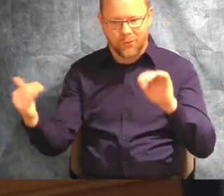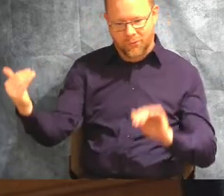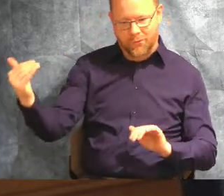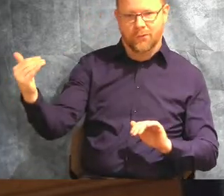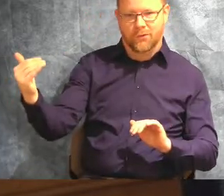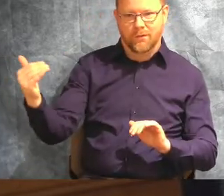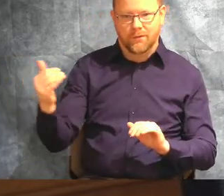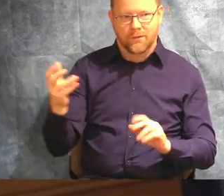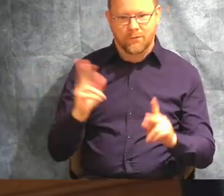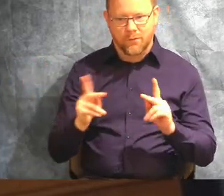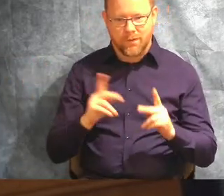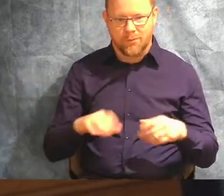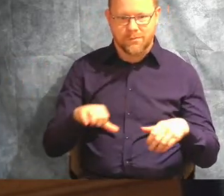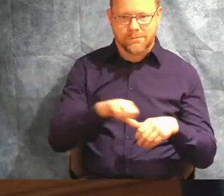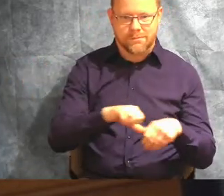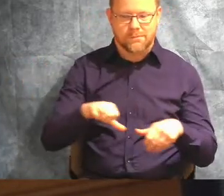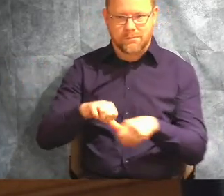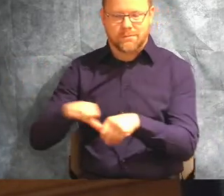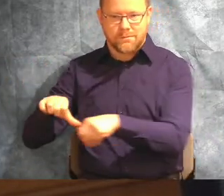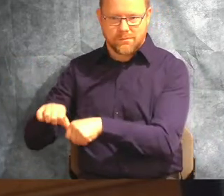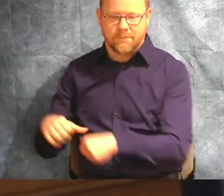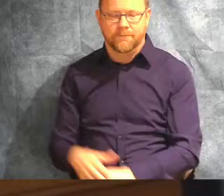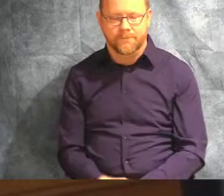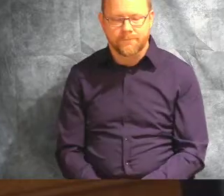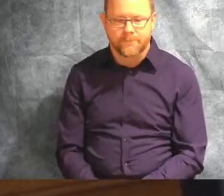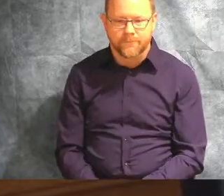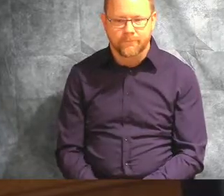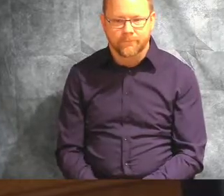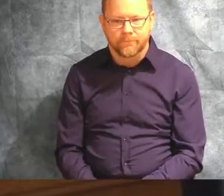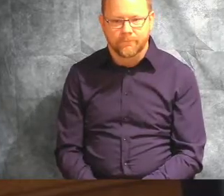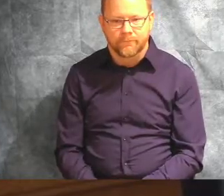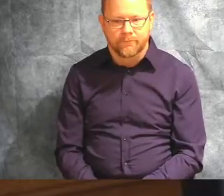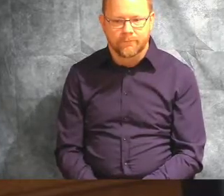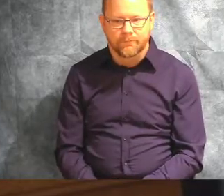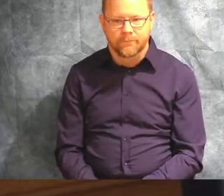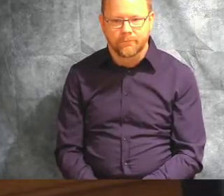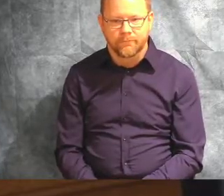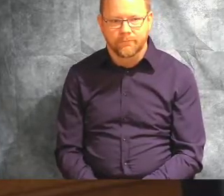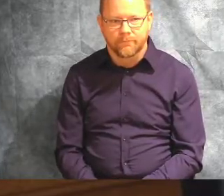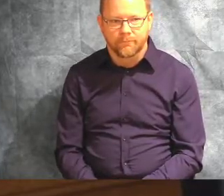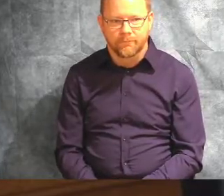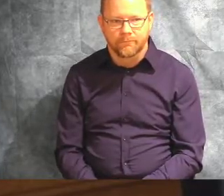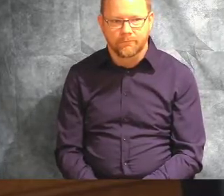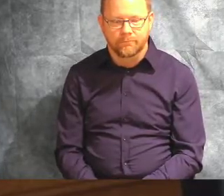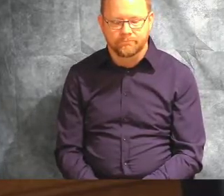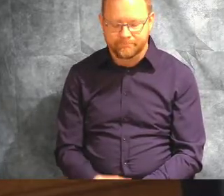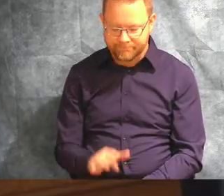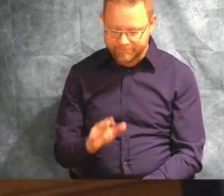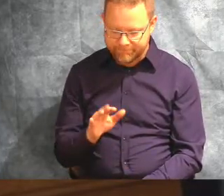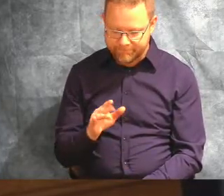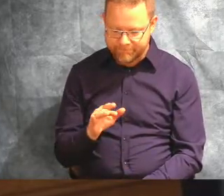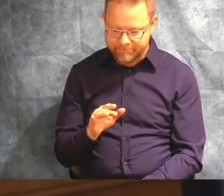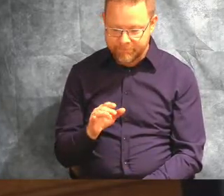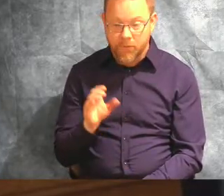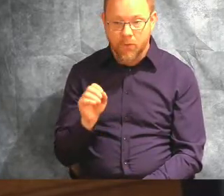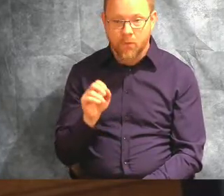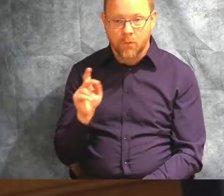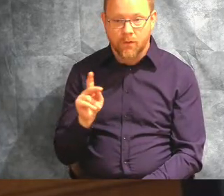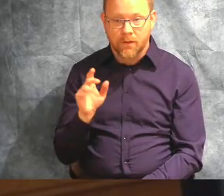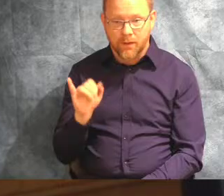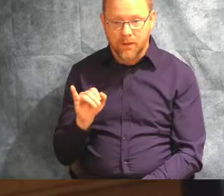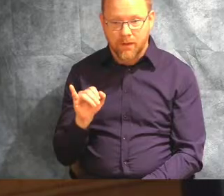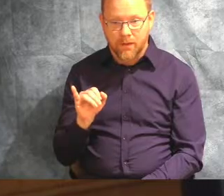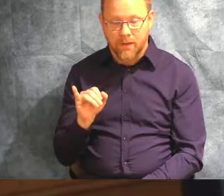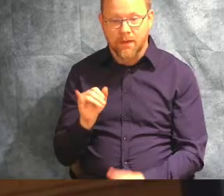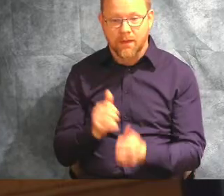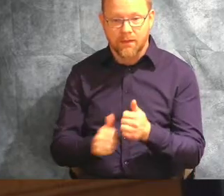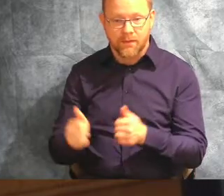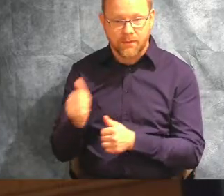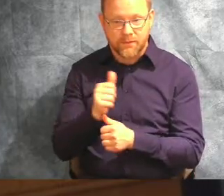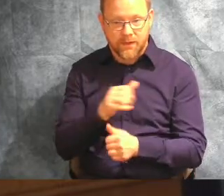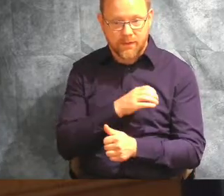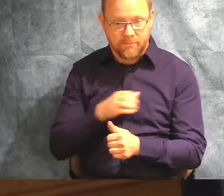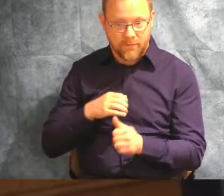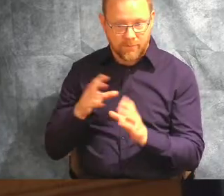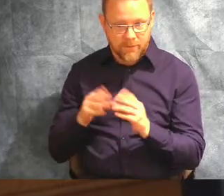of people were filling up at the gas tank. let's see. OKI executive committee meeting was today. I